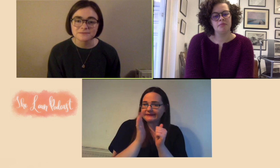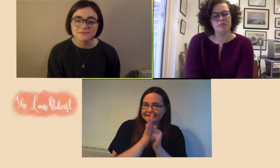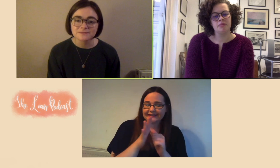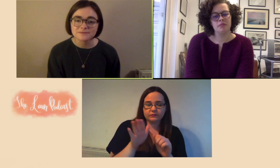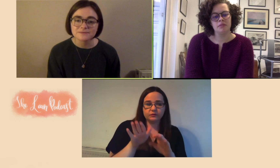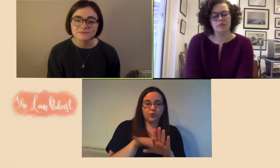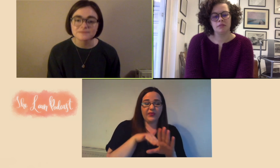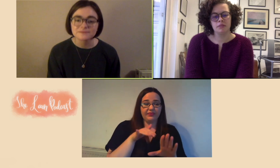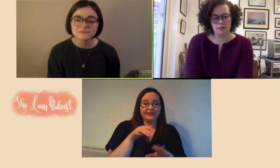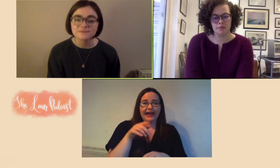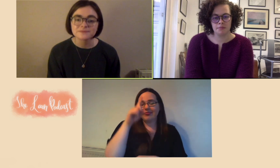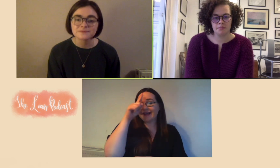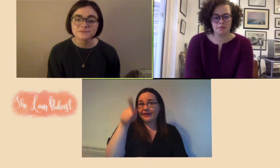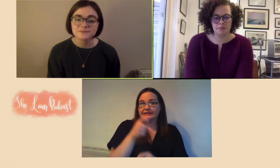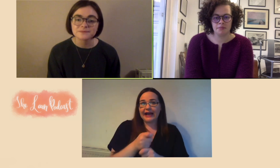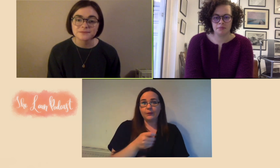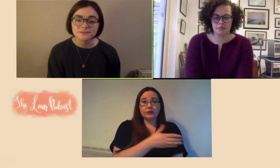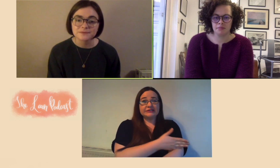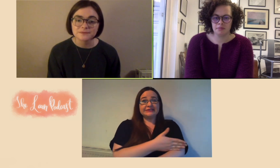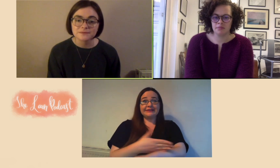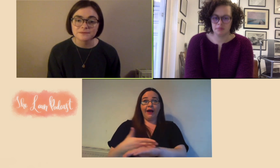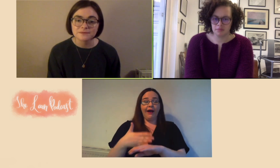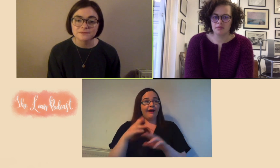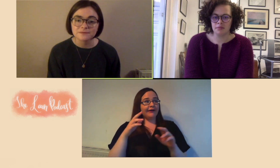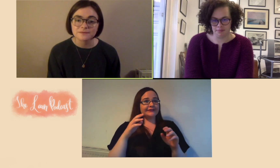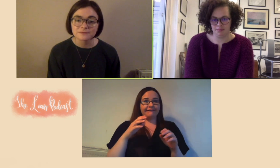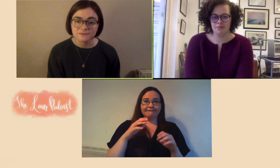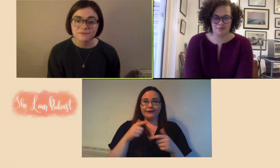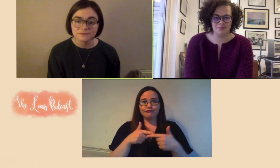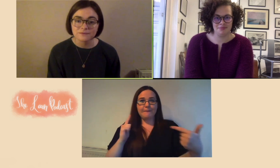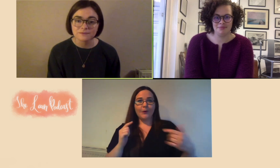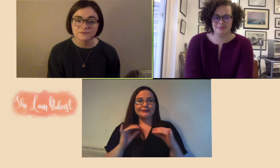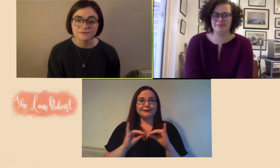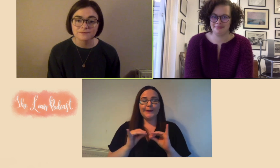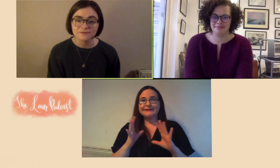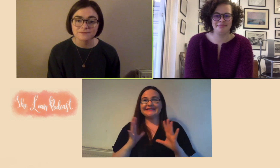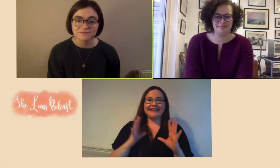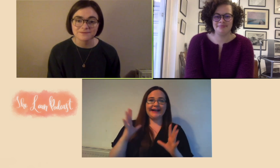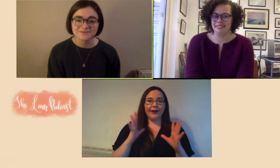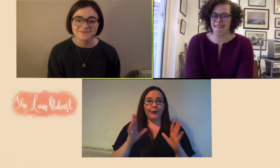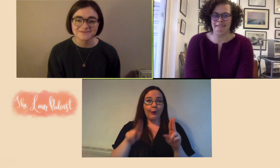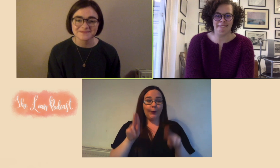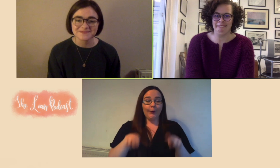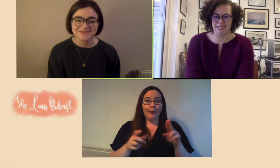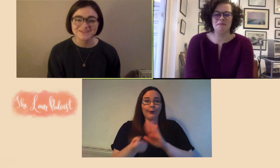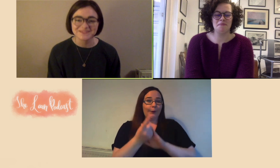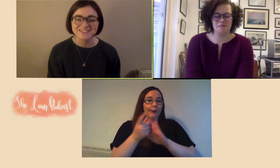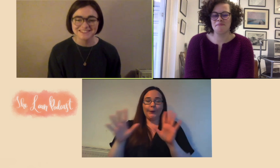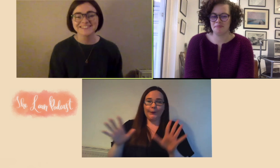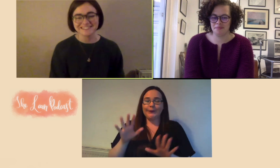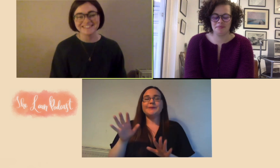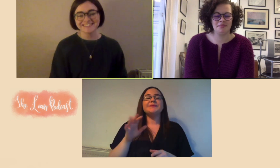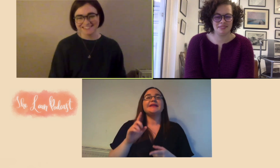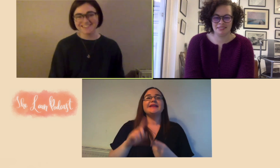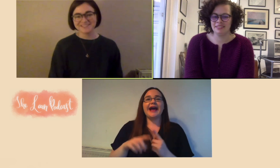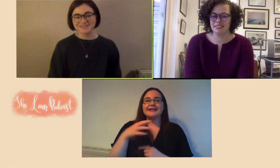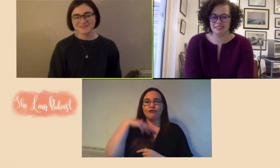Absolutely. I think that's an incredible point to make. I suppose, one other good thing. Well, I'm still a bit unsure about this myself,